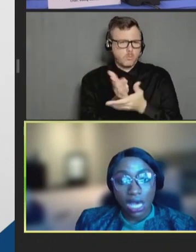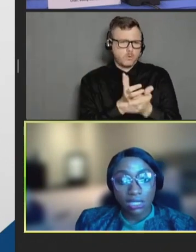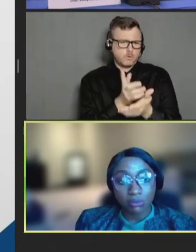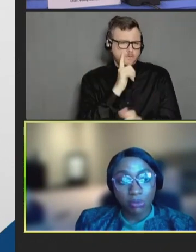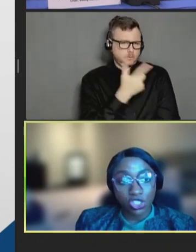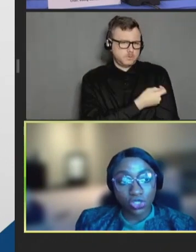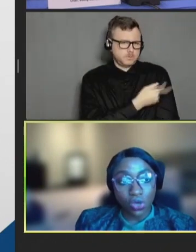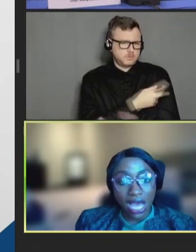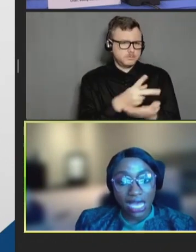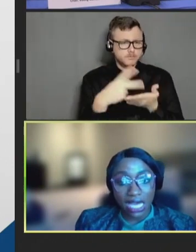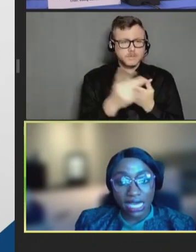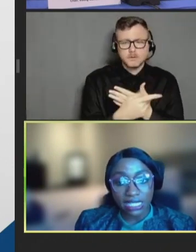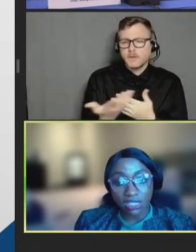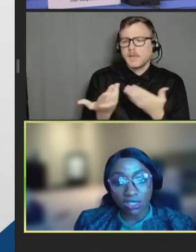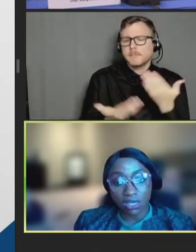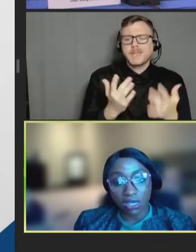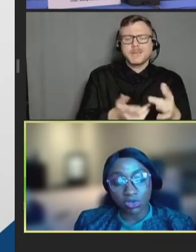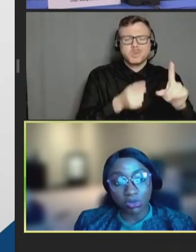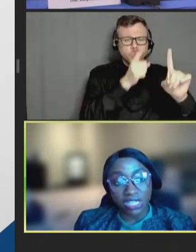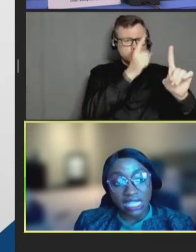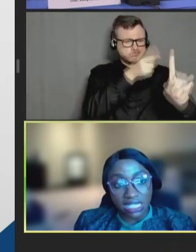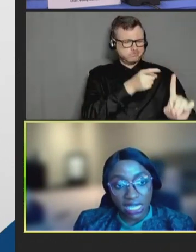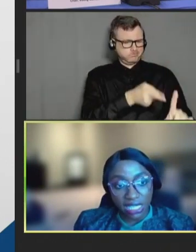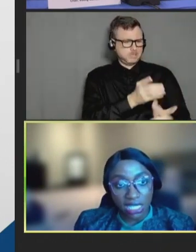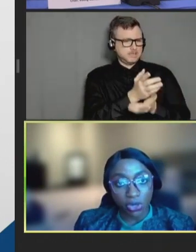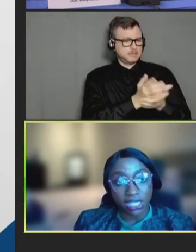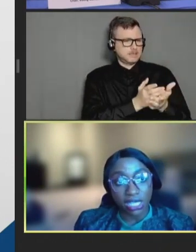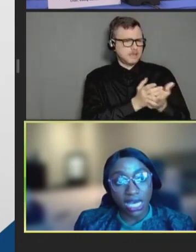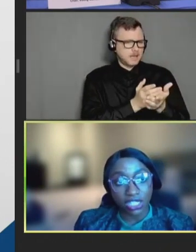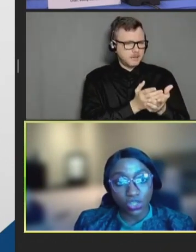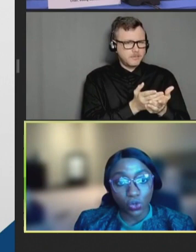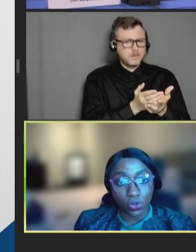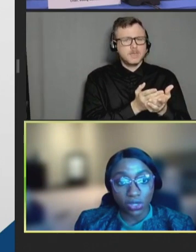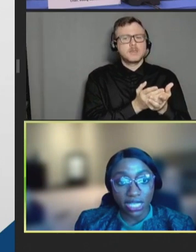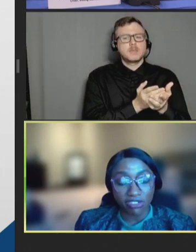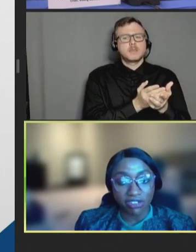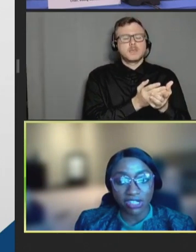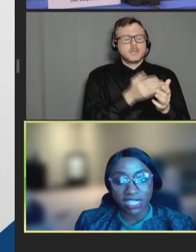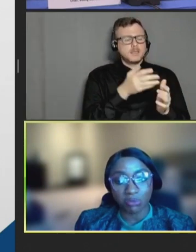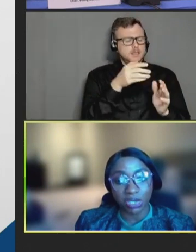And maybe just to highlight some of the insights that were in the article that I referenced at the